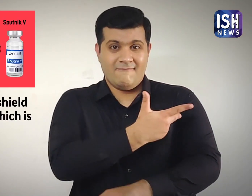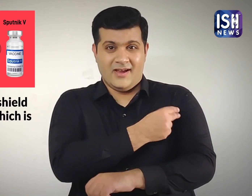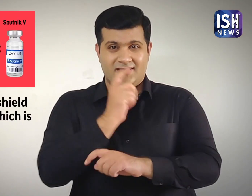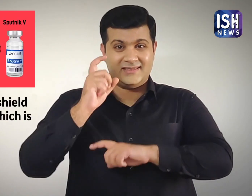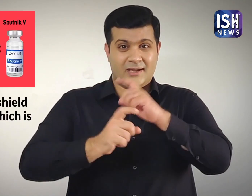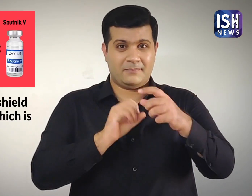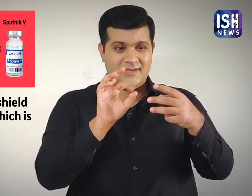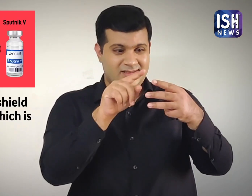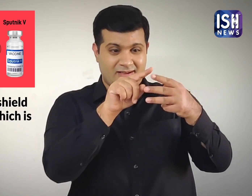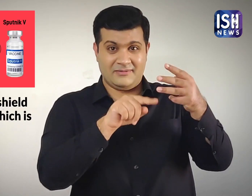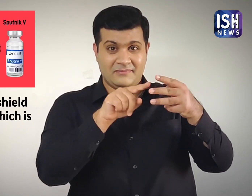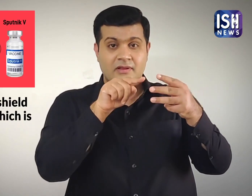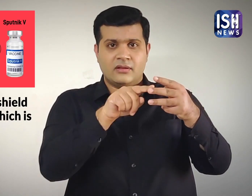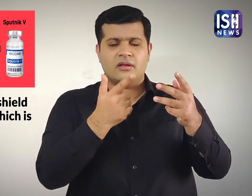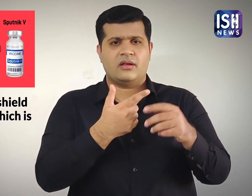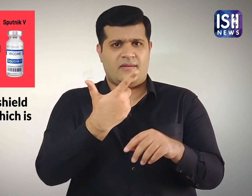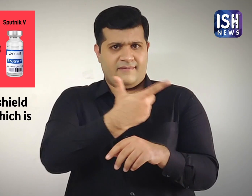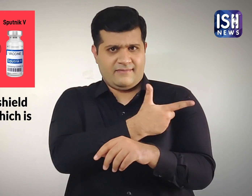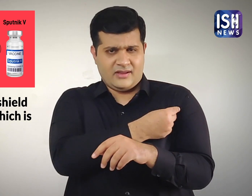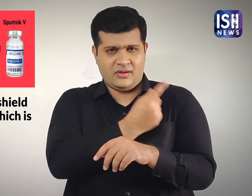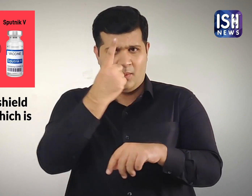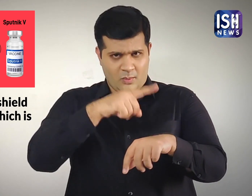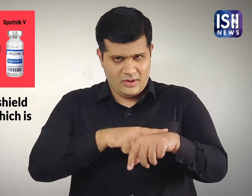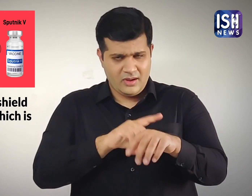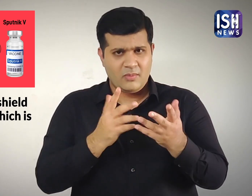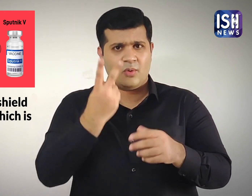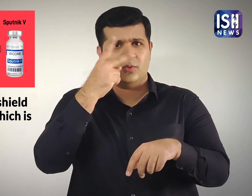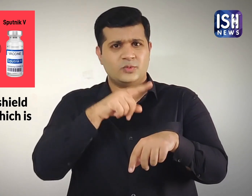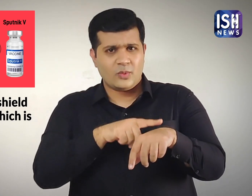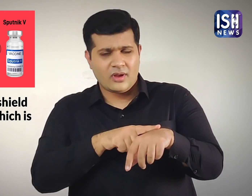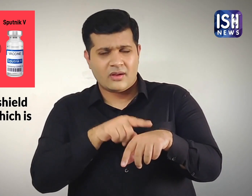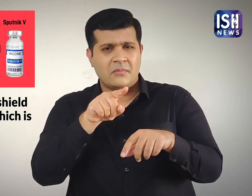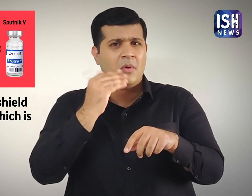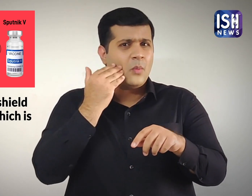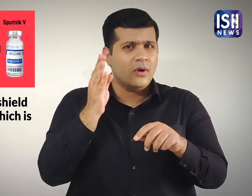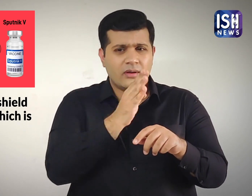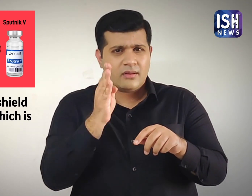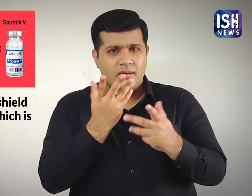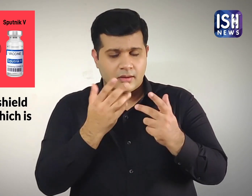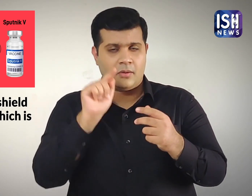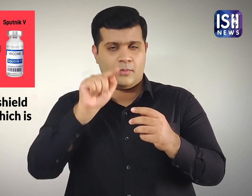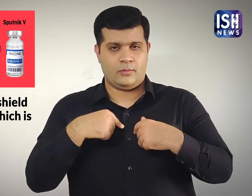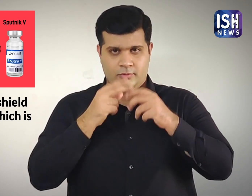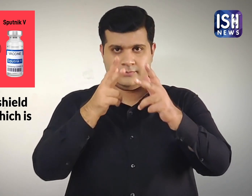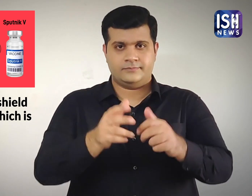2. How many doses of the vaccines are needed?